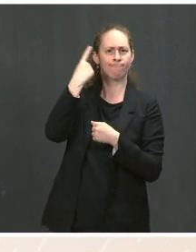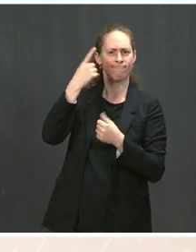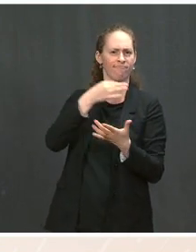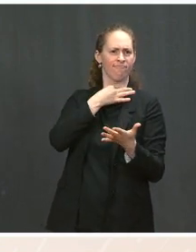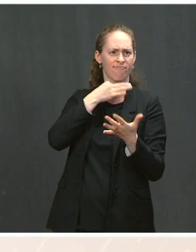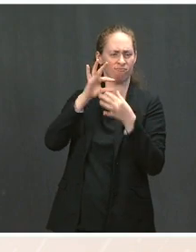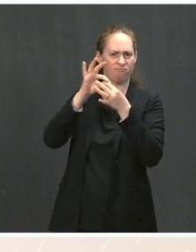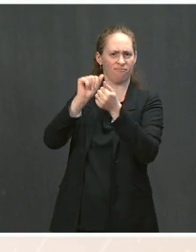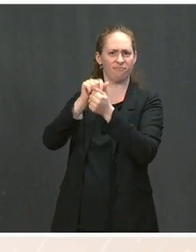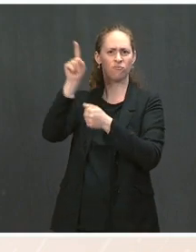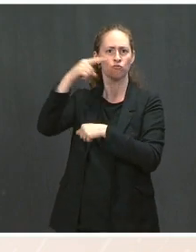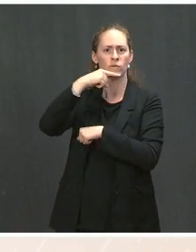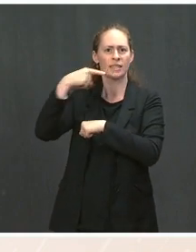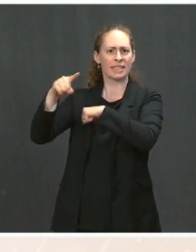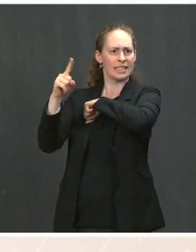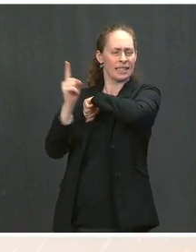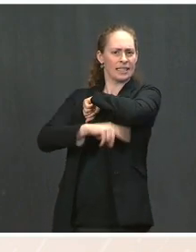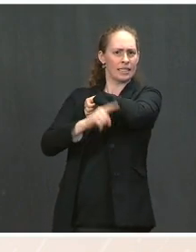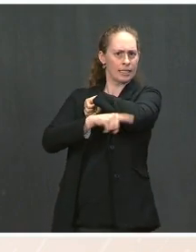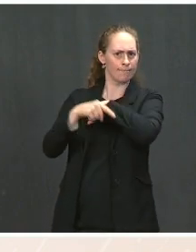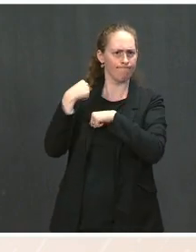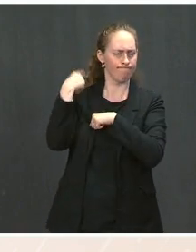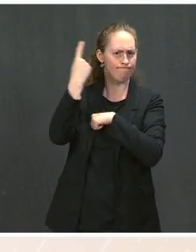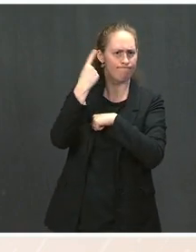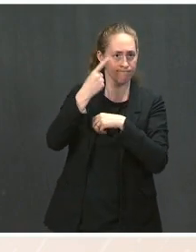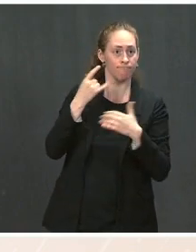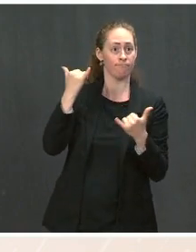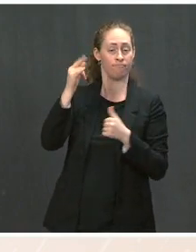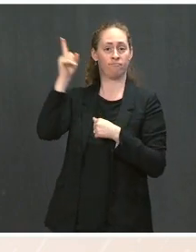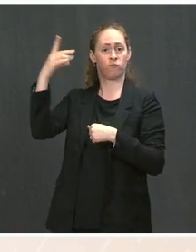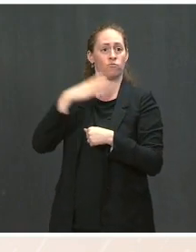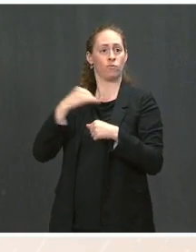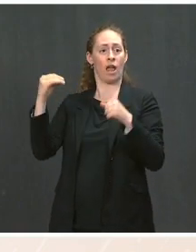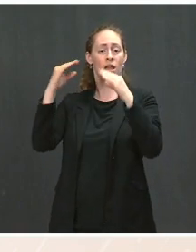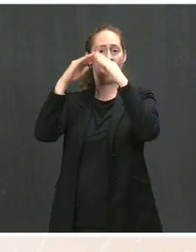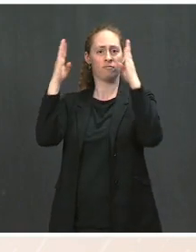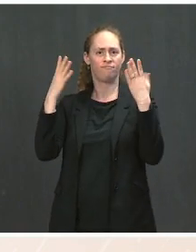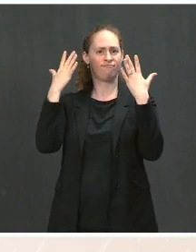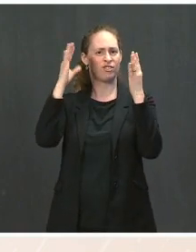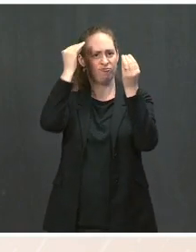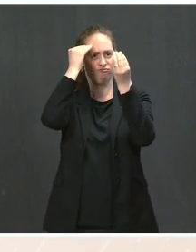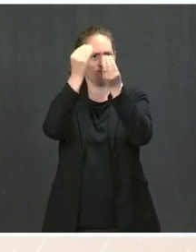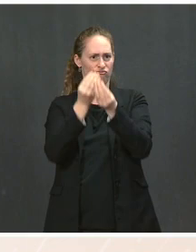in a statement, the White House noted reports that Russia had encouraged Taliban attacks